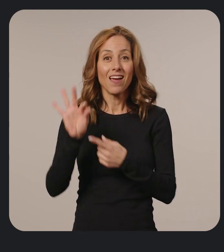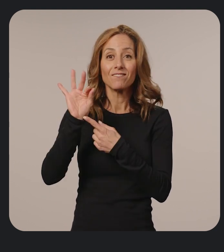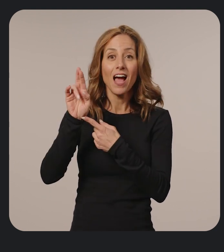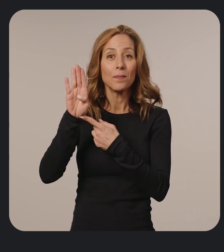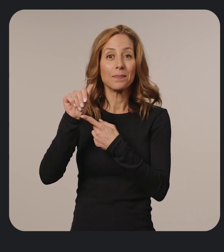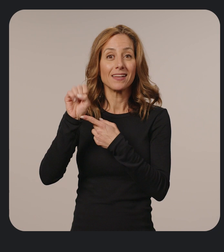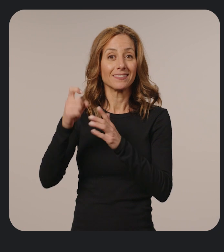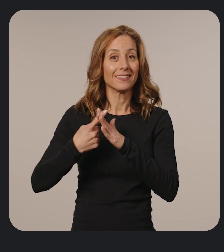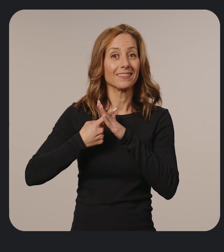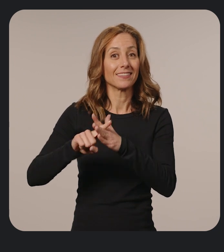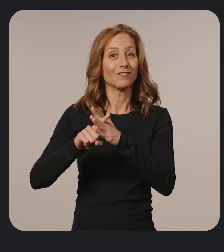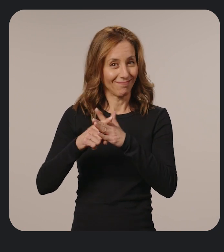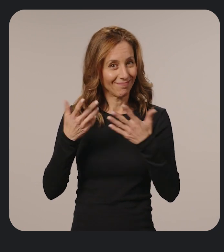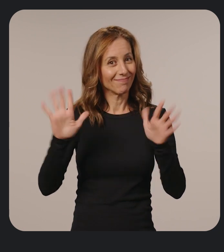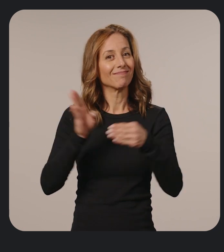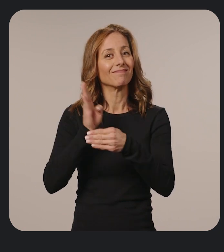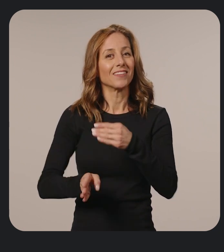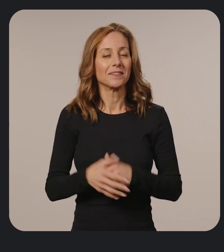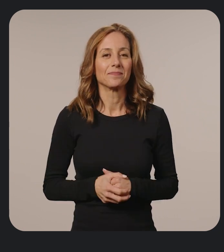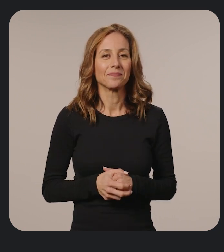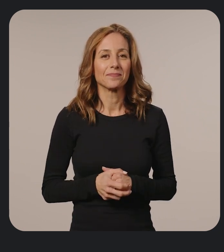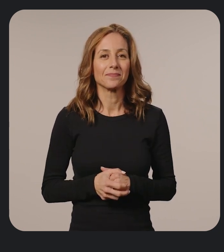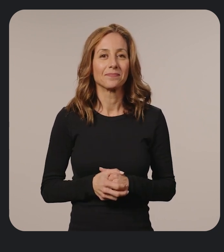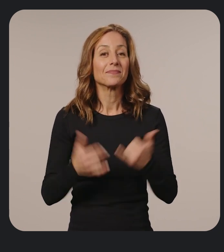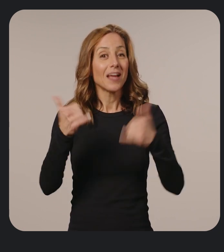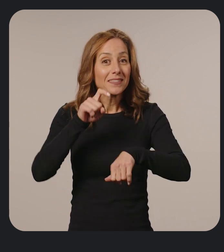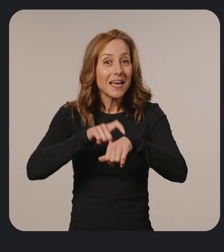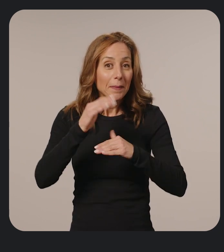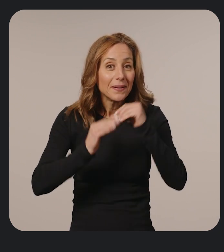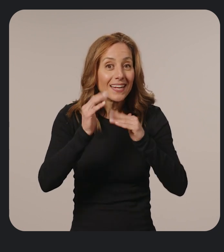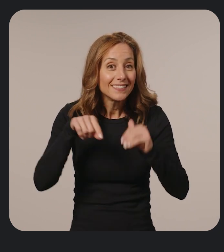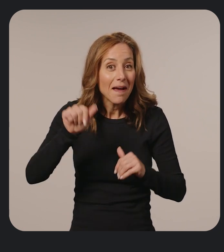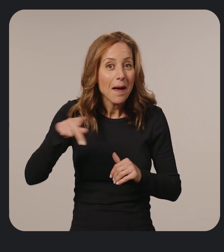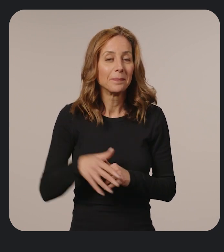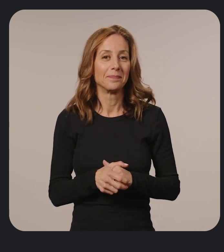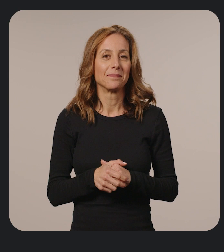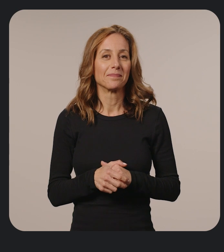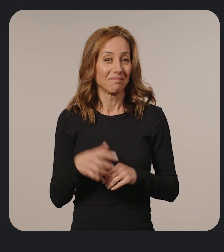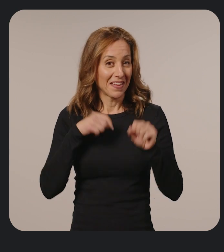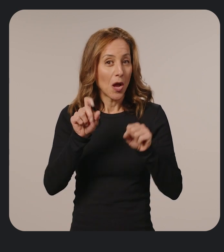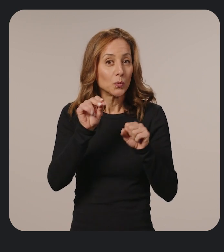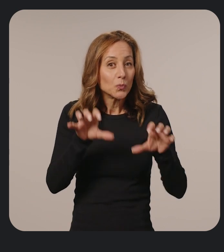And there we go-- so Firebase initialization is done. Now it's time to build this app.